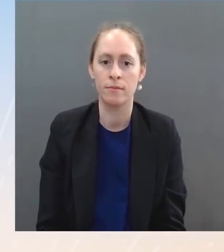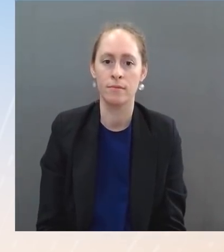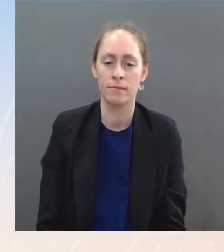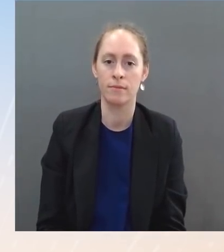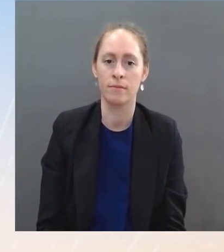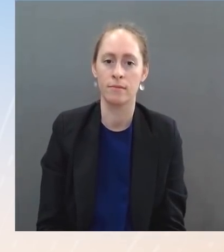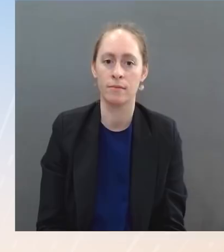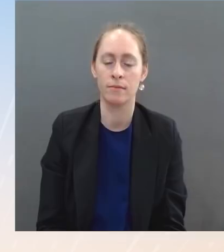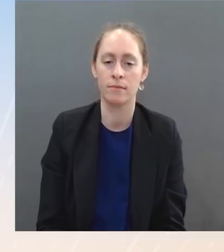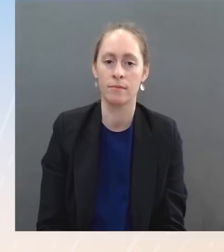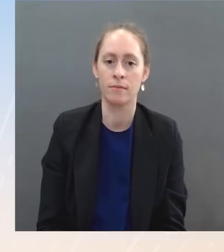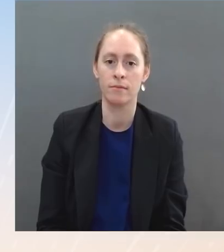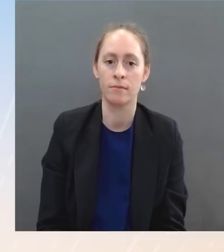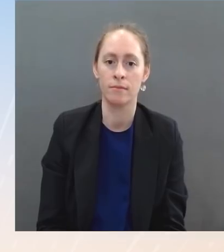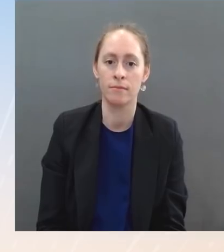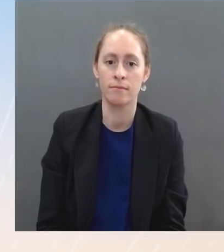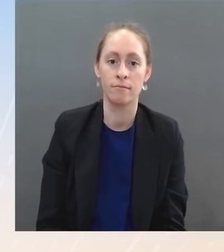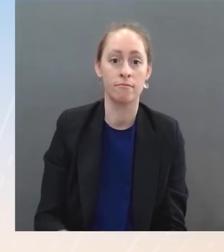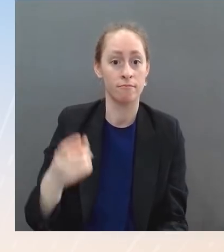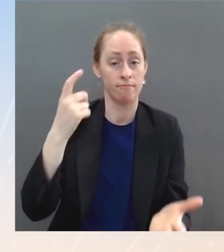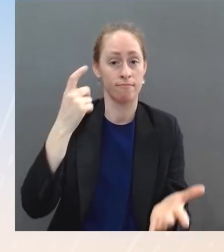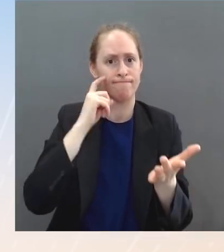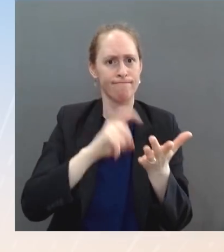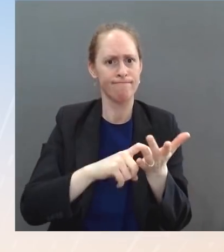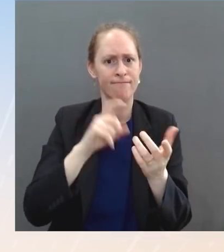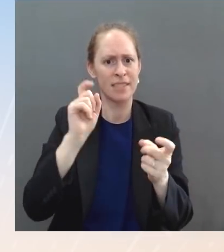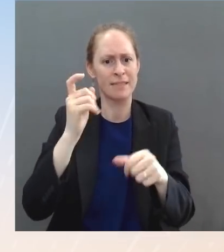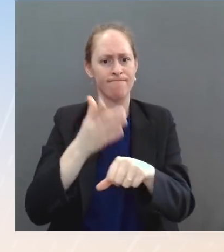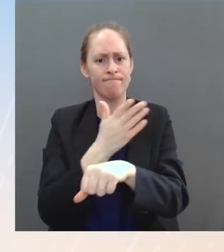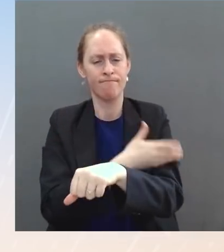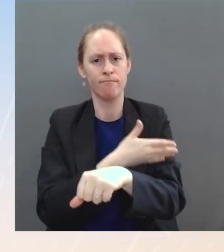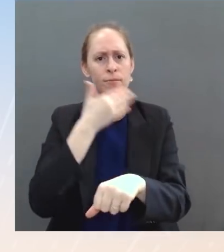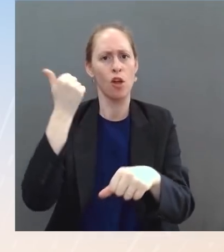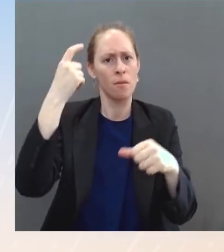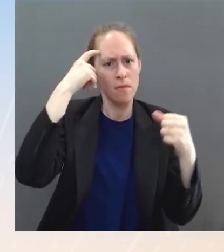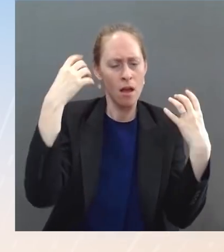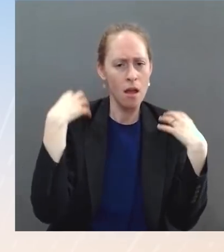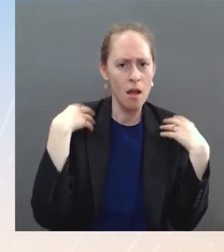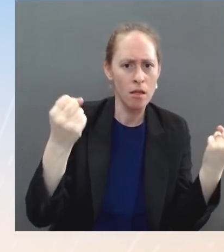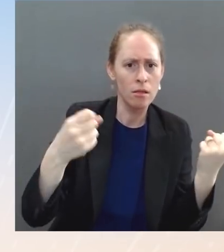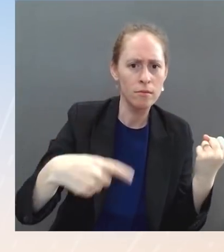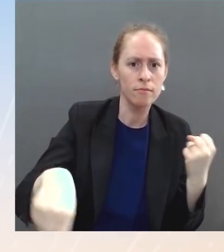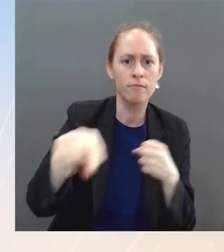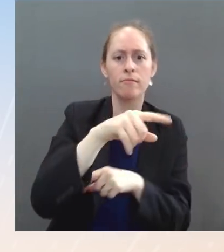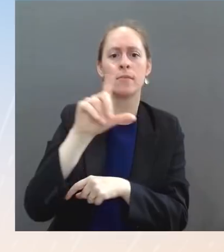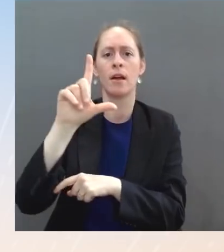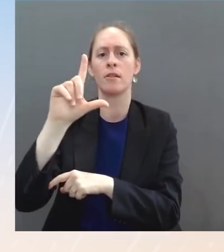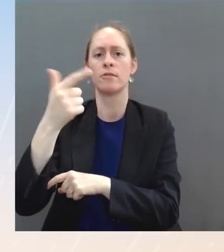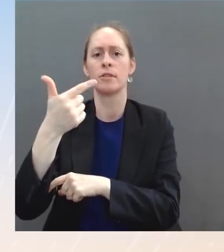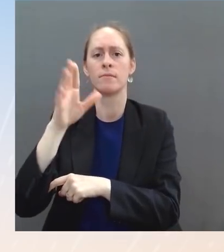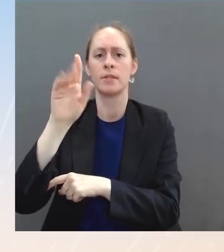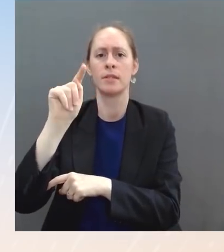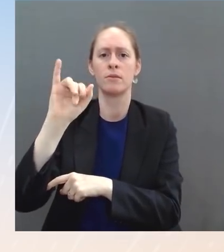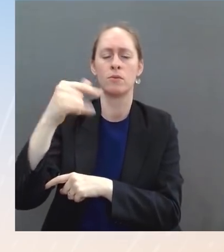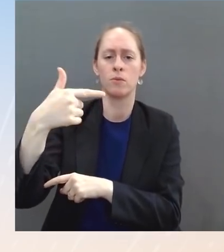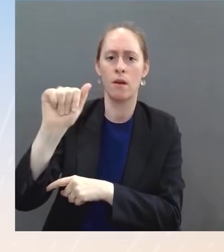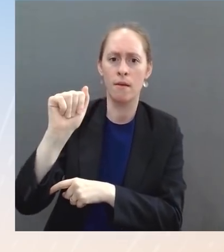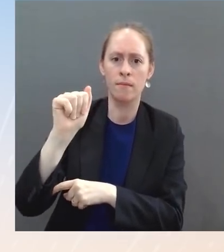related to young people, especially LGBTQ+ young people, we're providing additional funding and resources to address this issue.